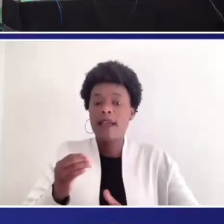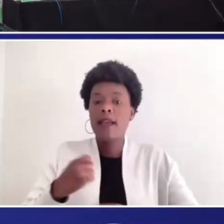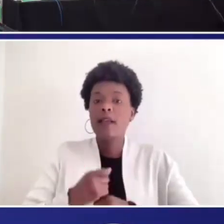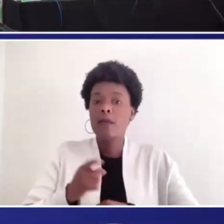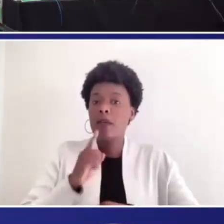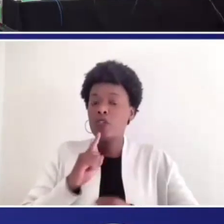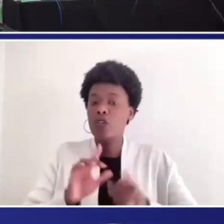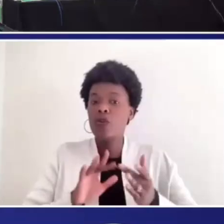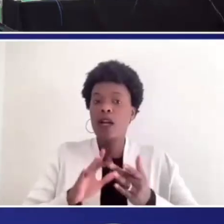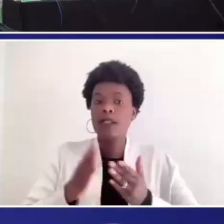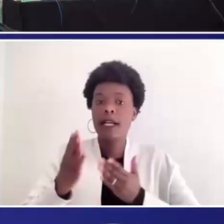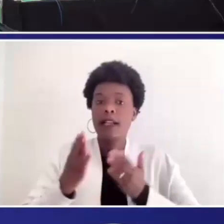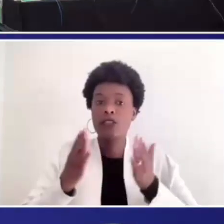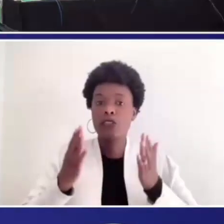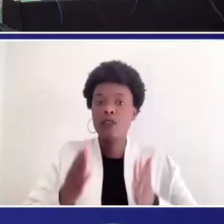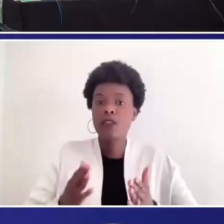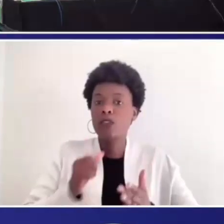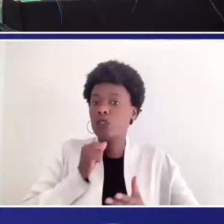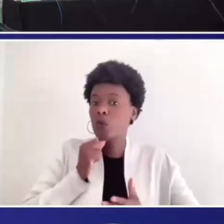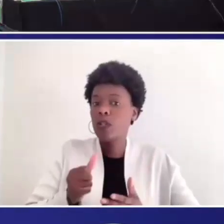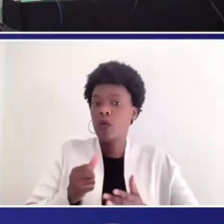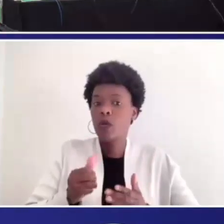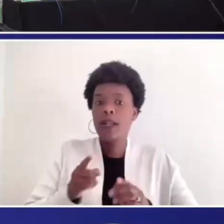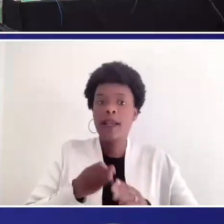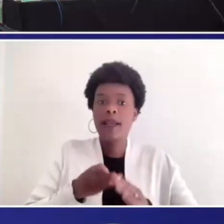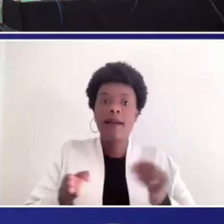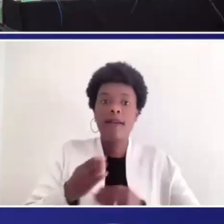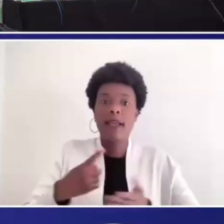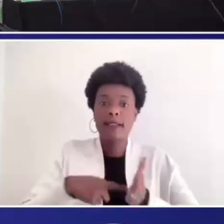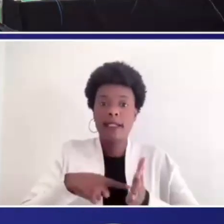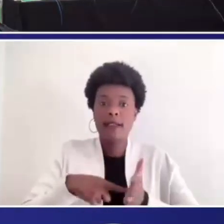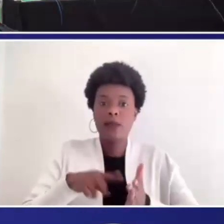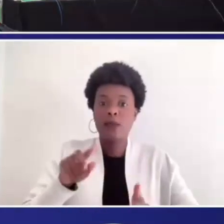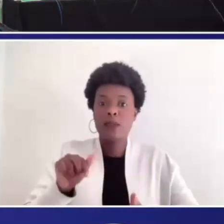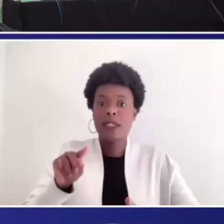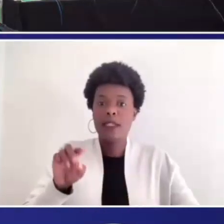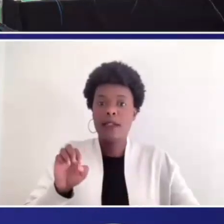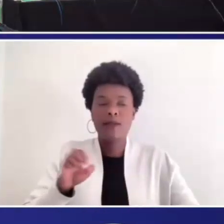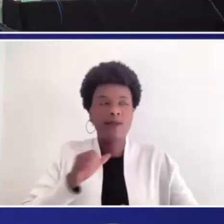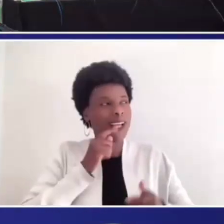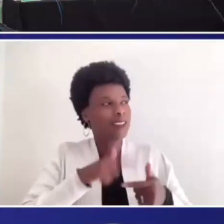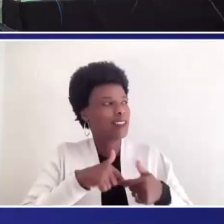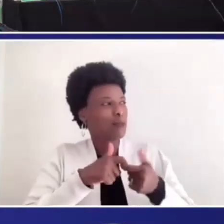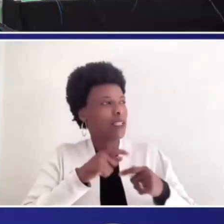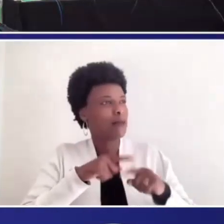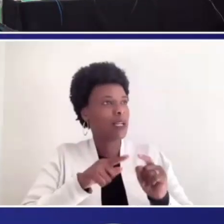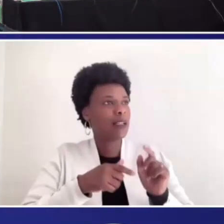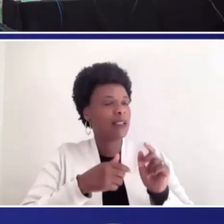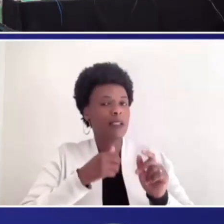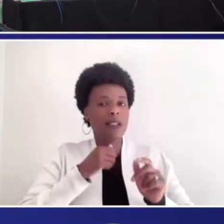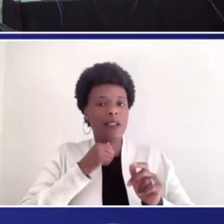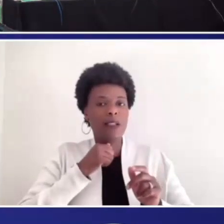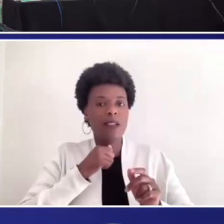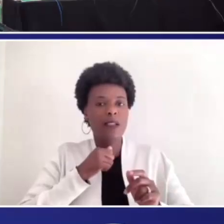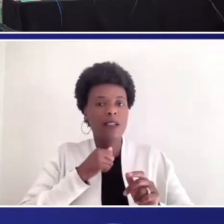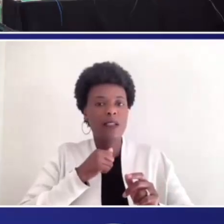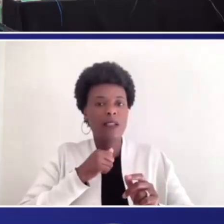servicer so that we do not advance the due date. Well, not suspend, but don't take out the money the next -- I mean -- You do want --